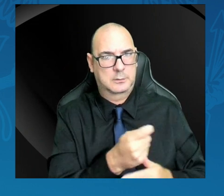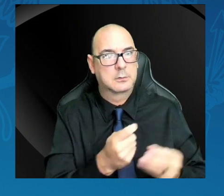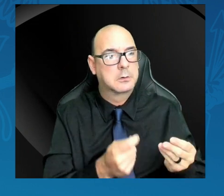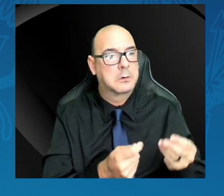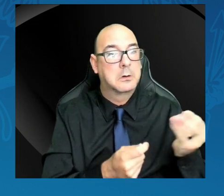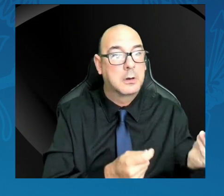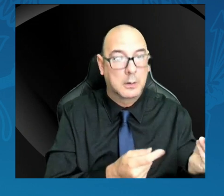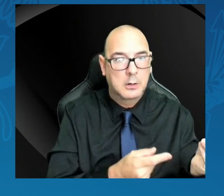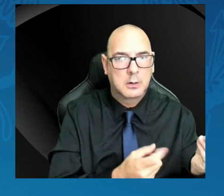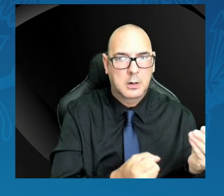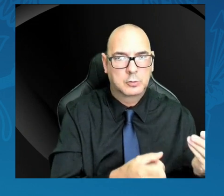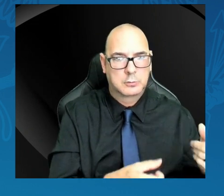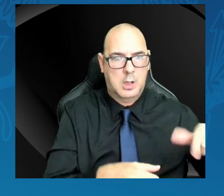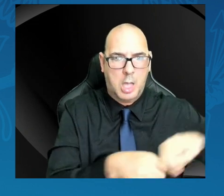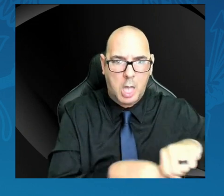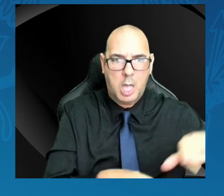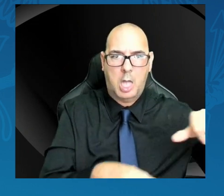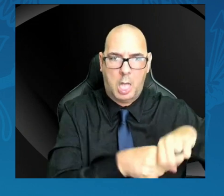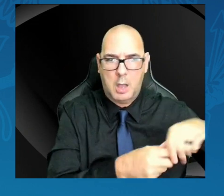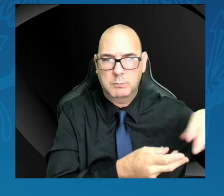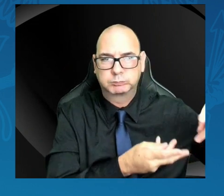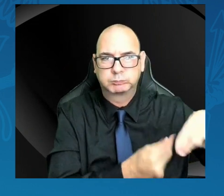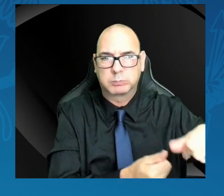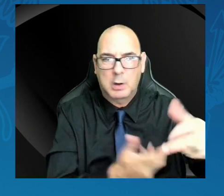To instead hire more teachers to raise salaries.